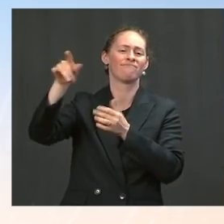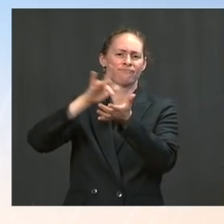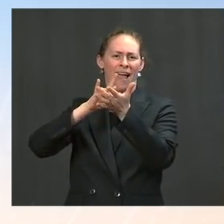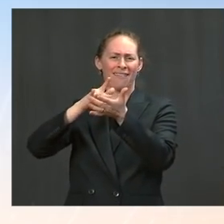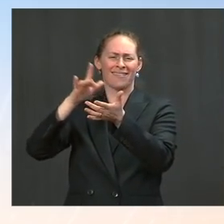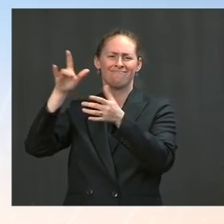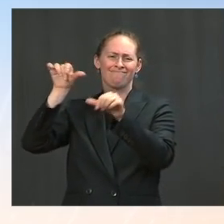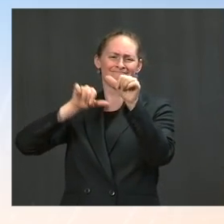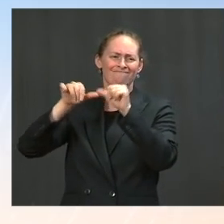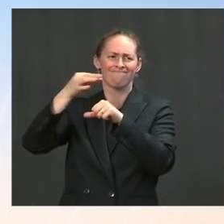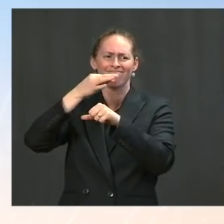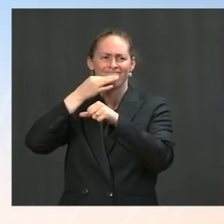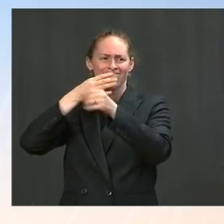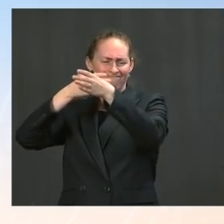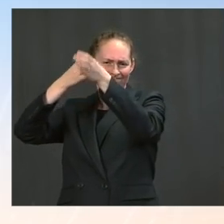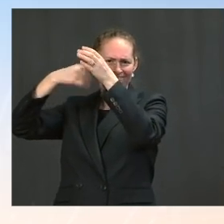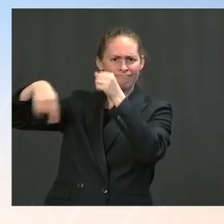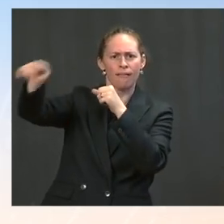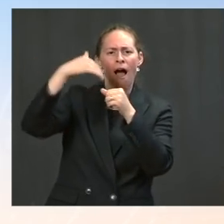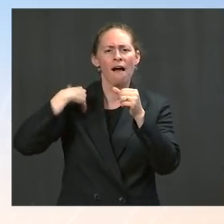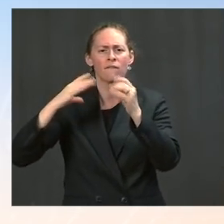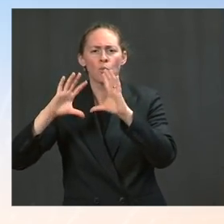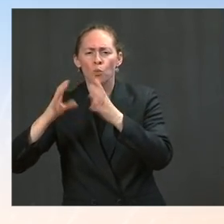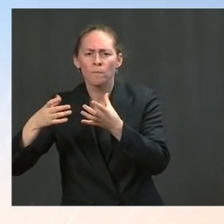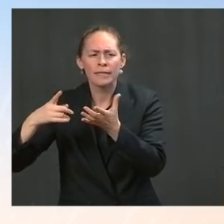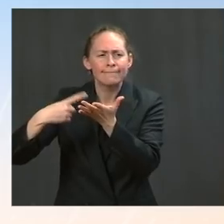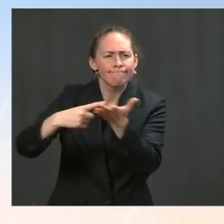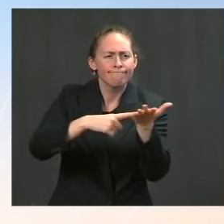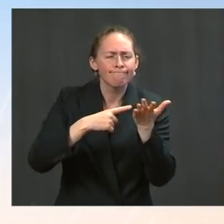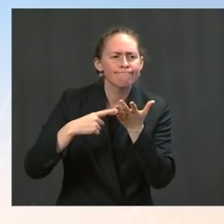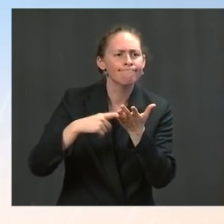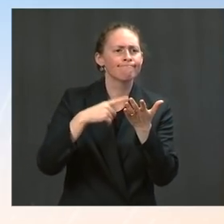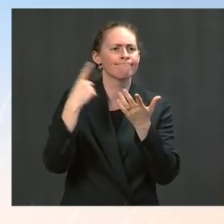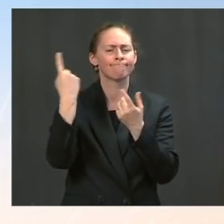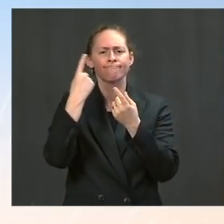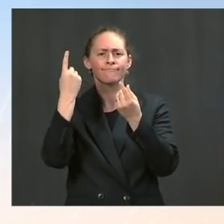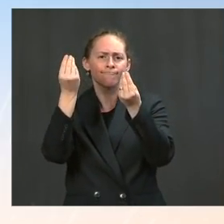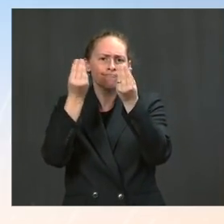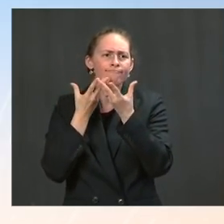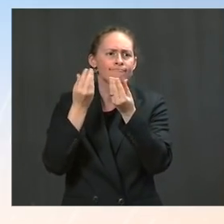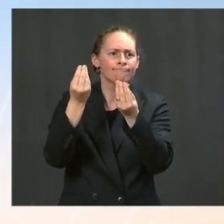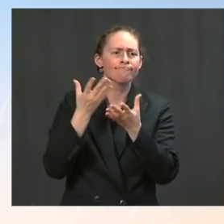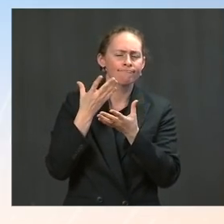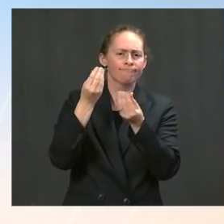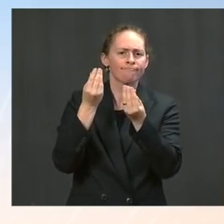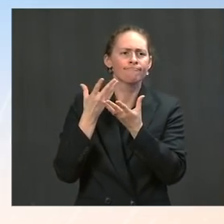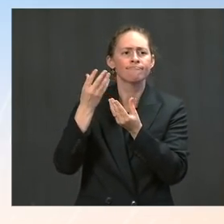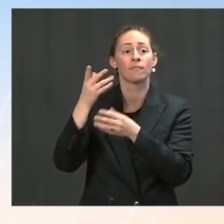to keep open lines of communication. He will be receiving an update soon,